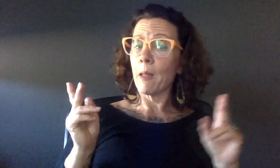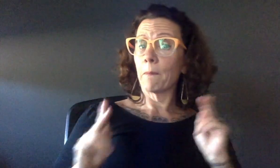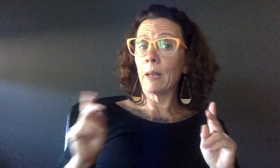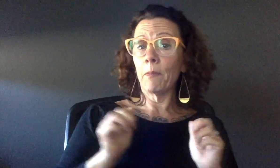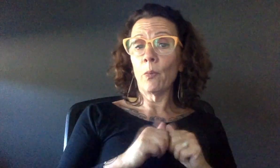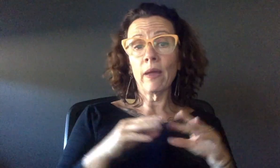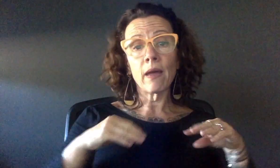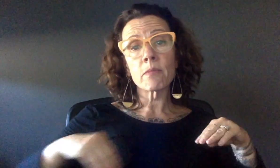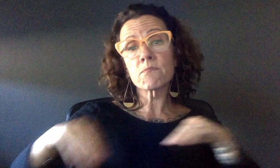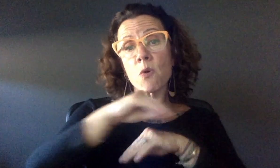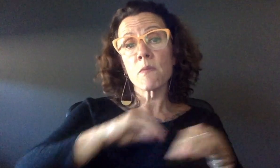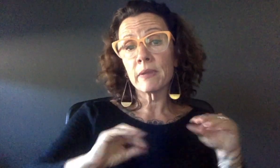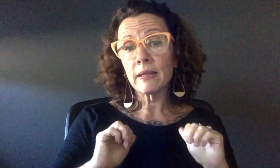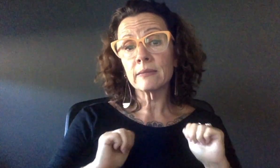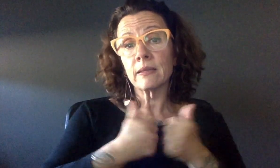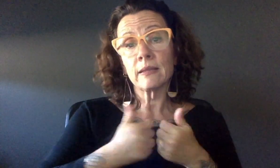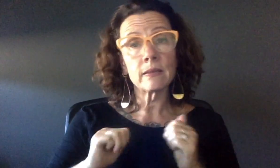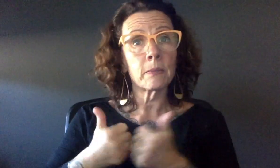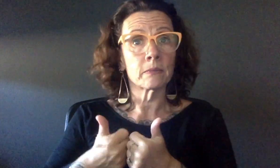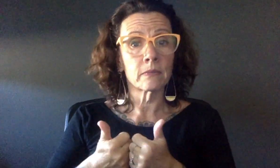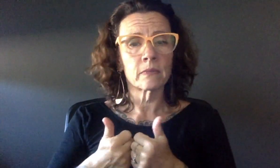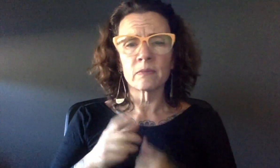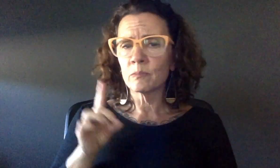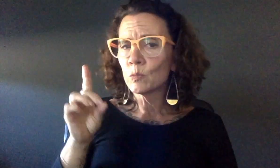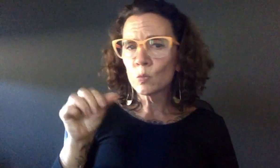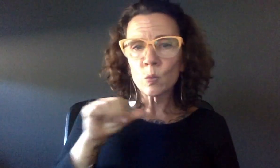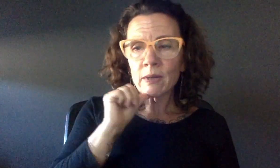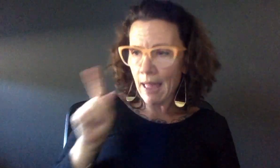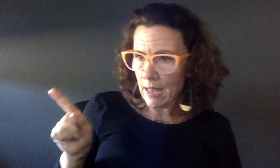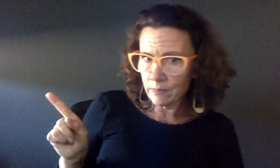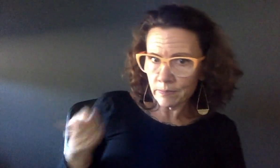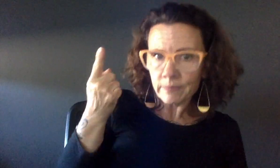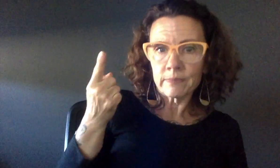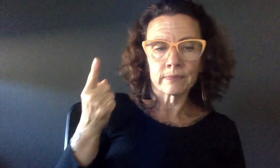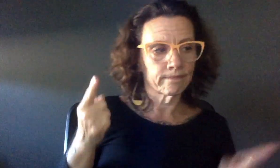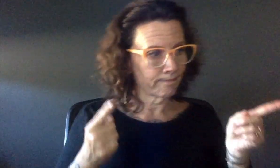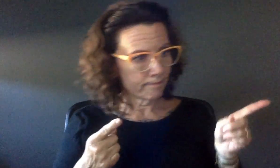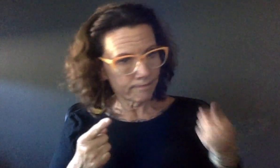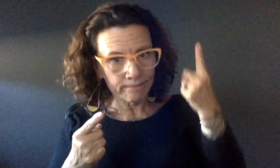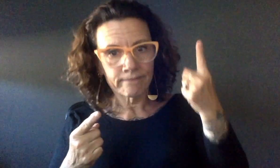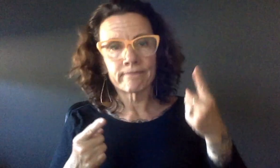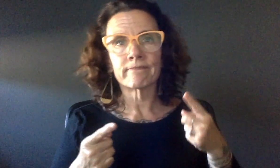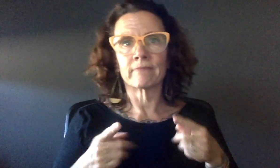DO NOT “direct” folks with mobility impairments to